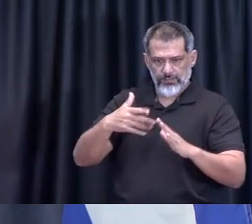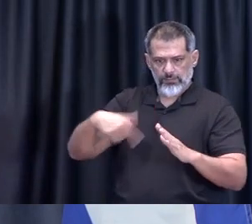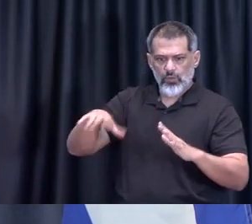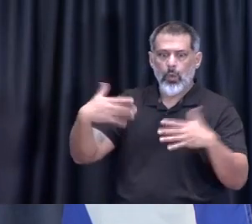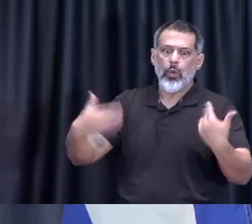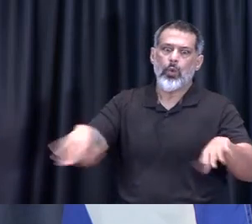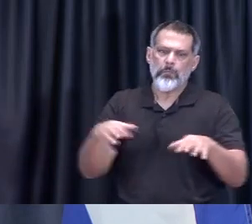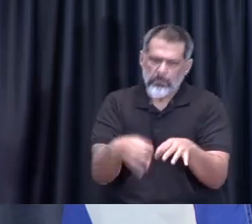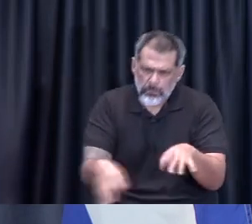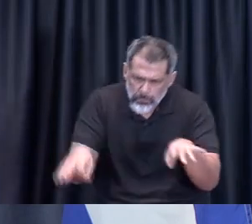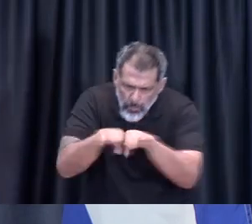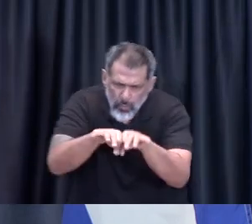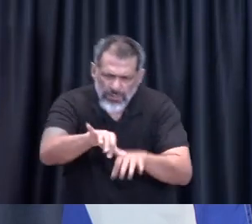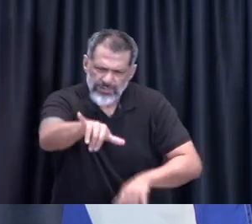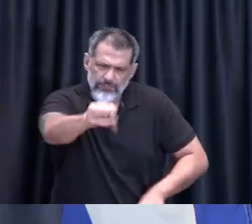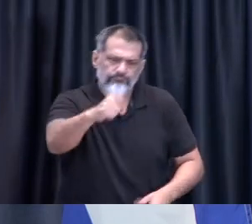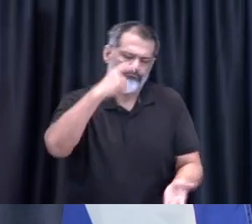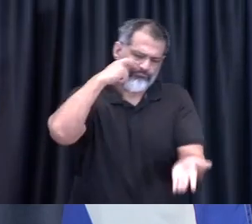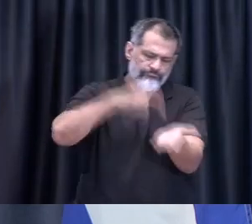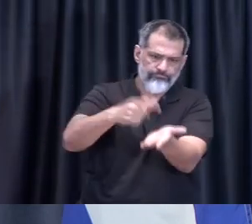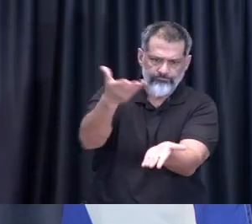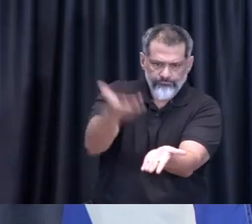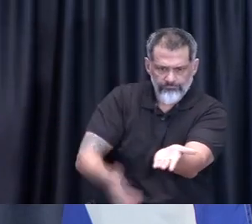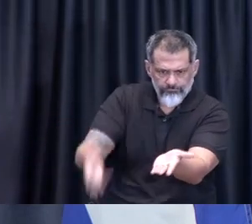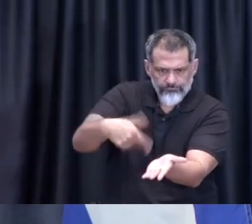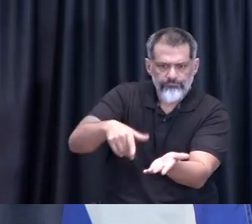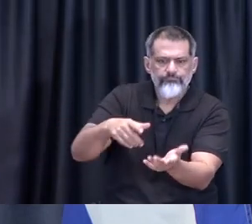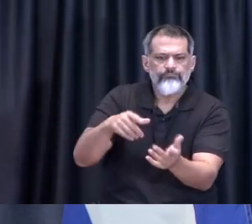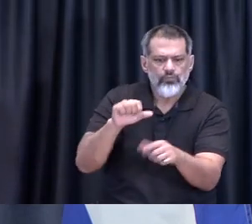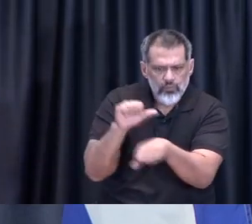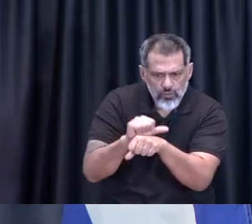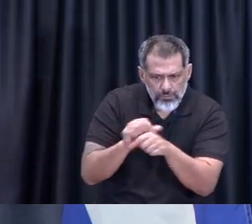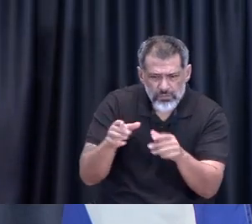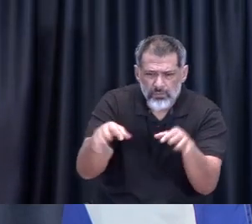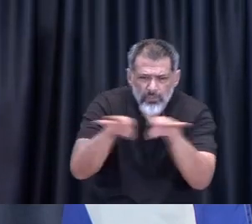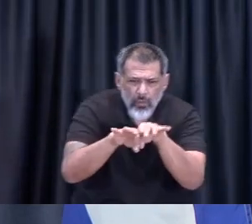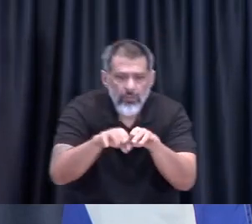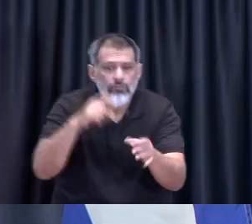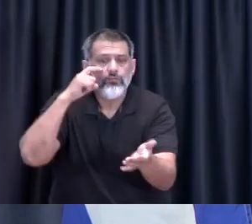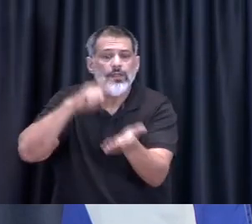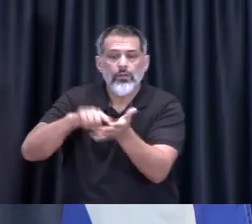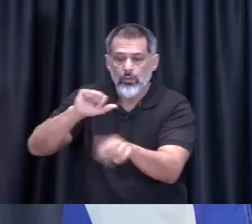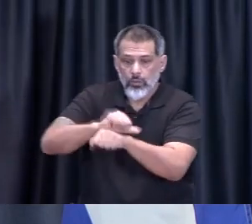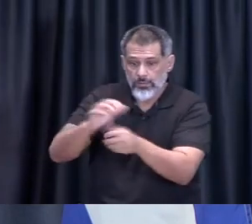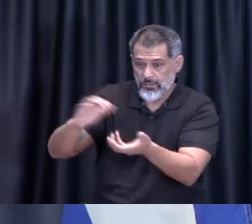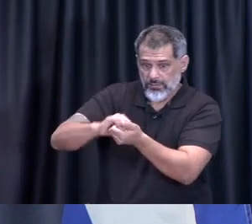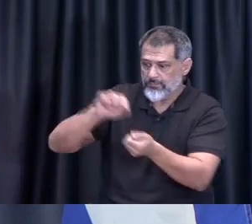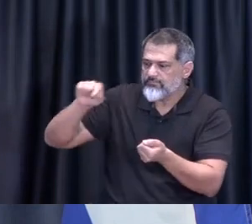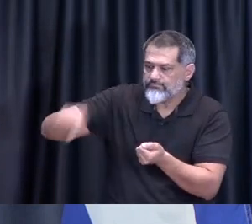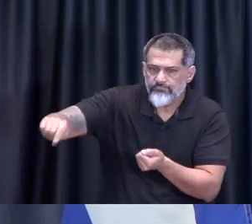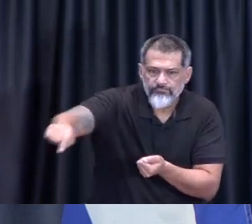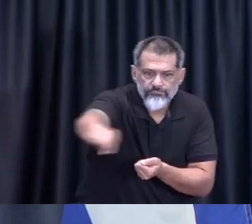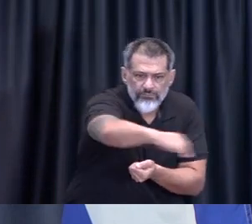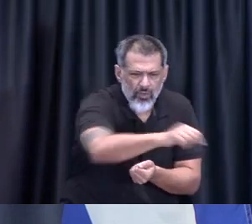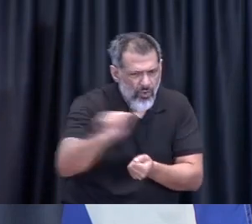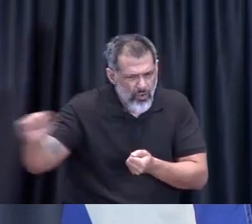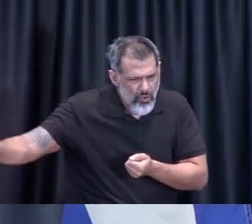But I would be remiss if I didn't mention all the many partners that are part of that Team Toronto approach.